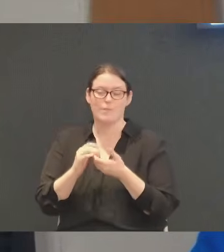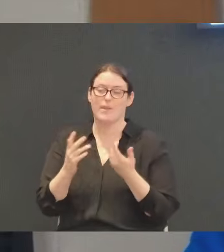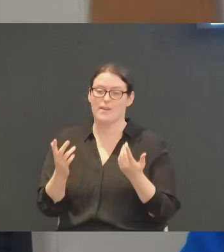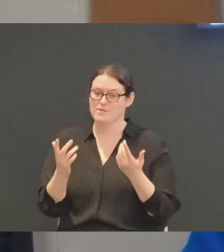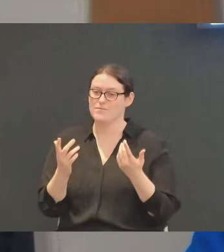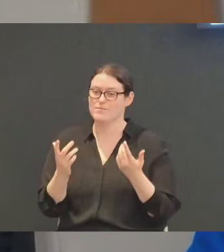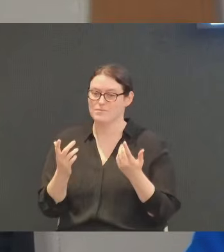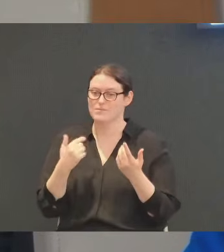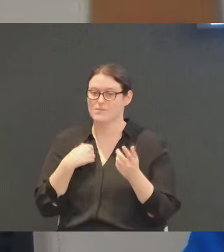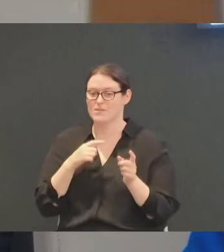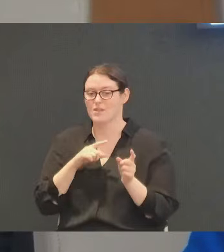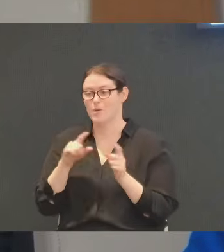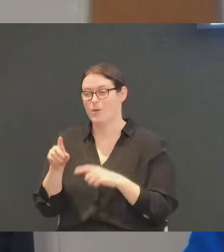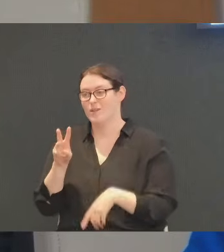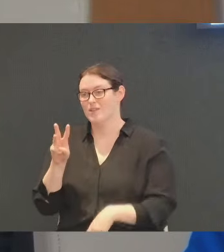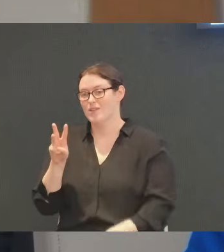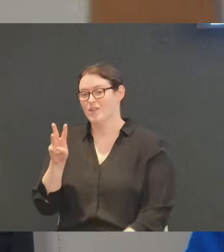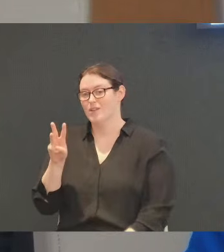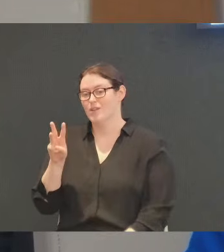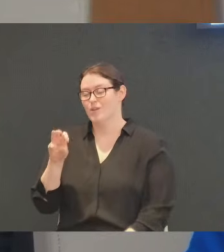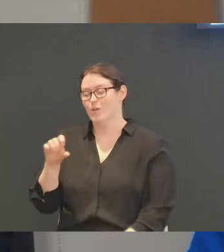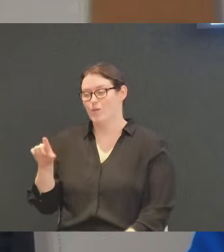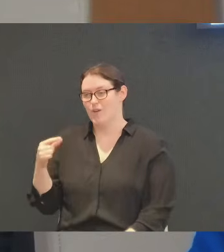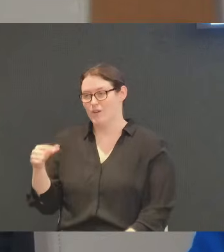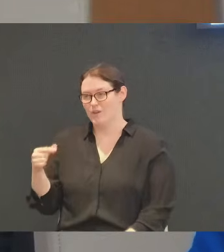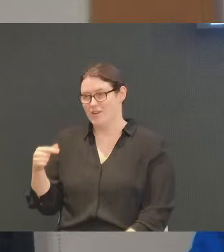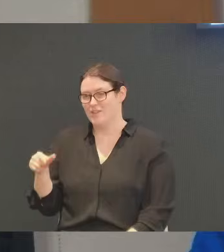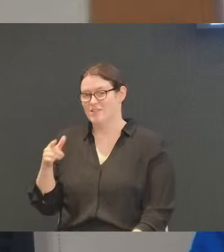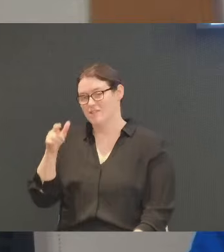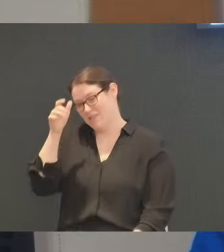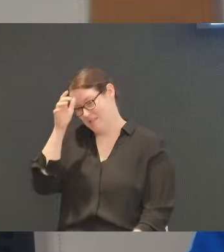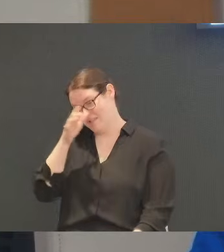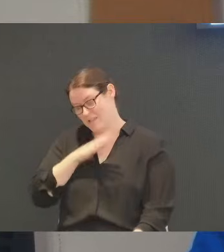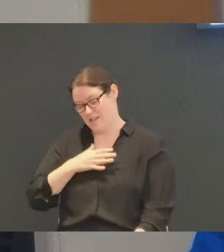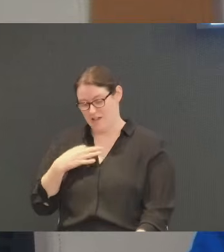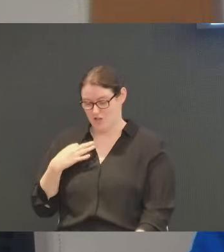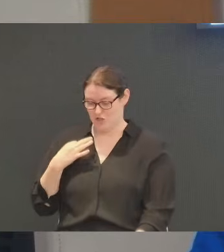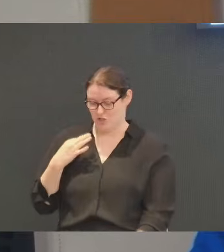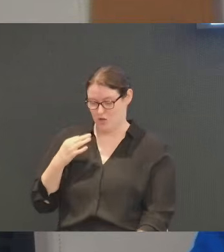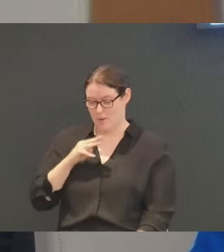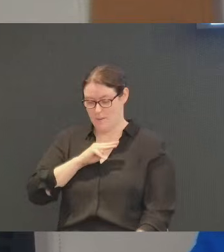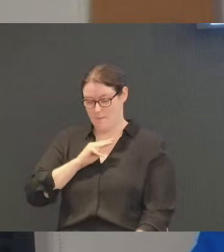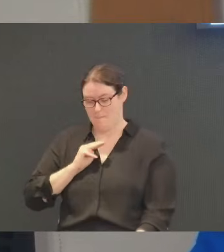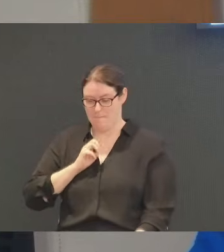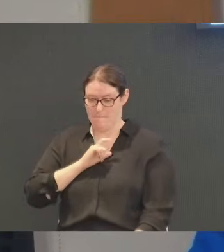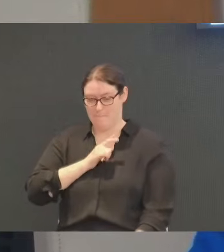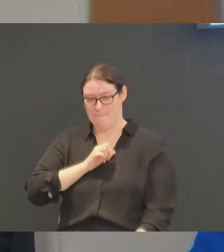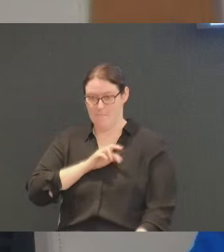at Walgreens and a gentleman had on his Moeller shirt and he said he was on the coaching staff and